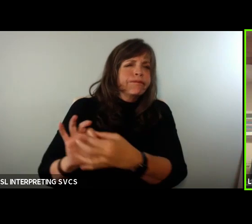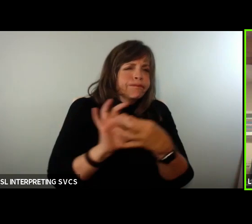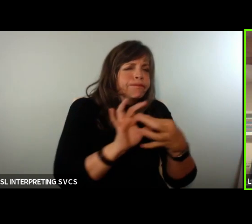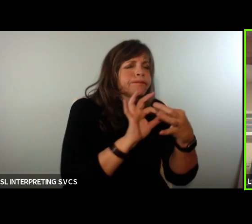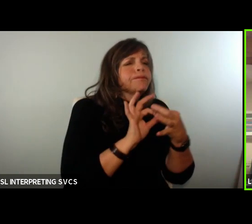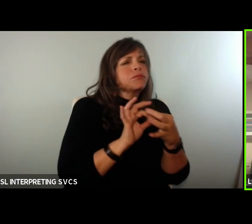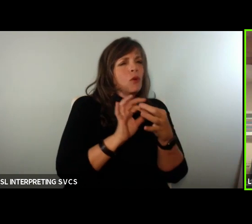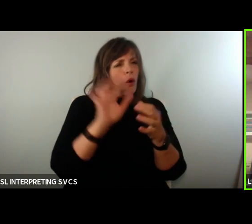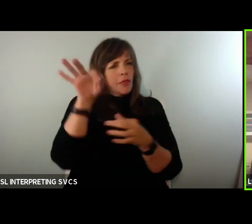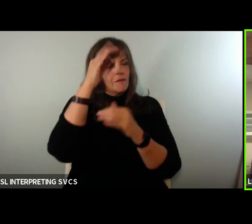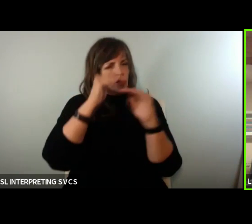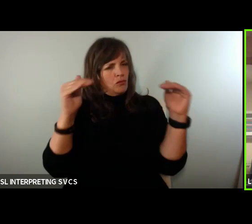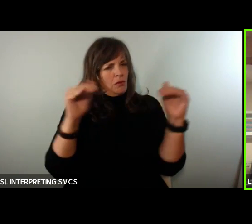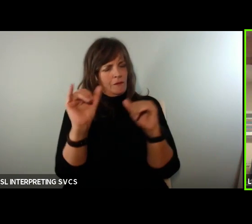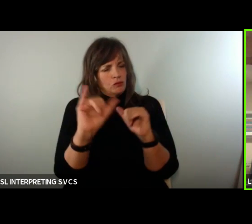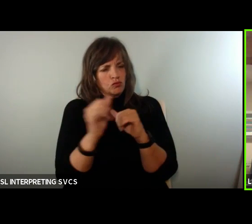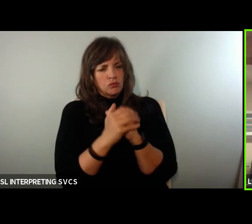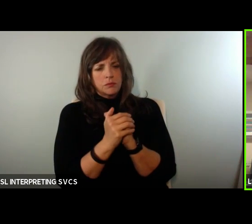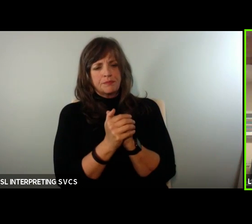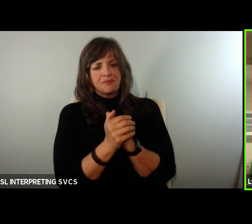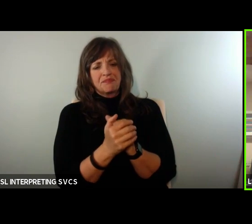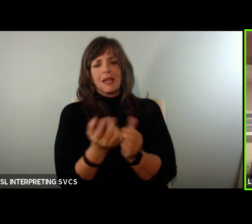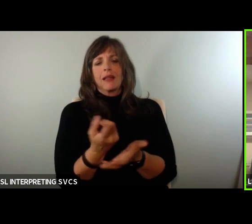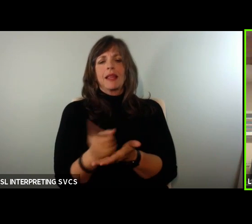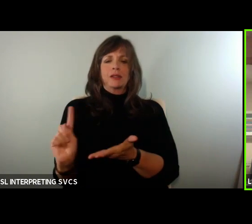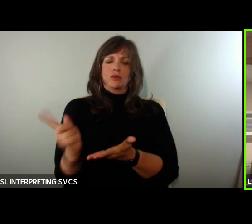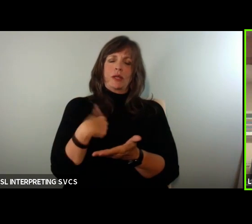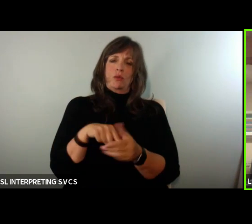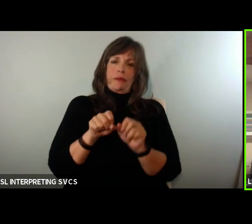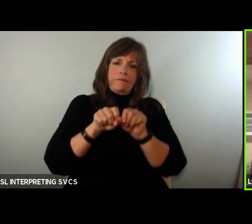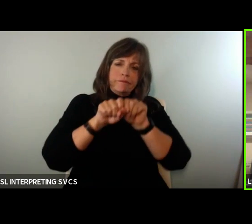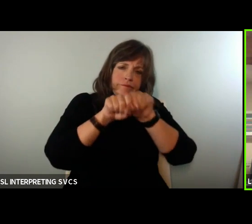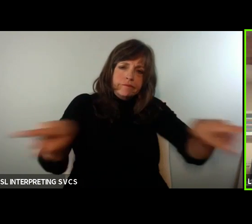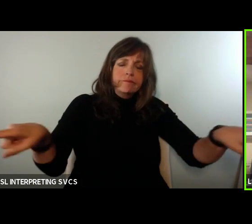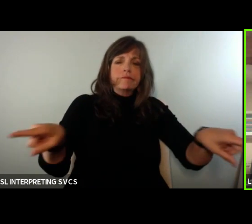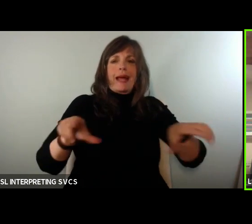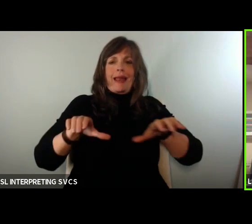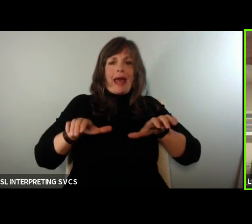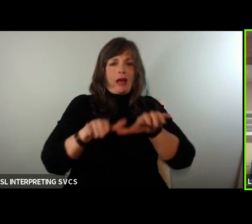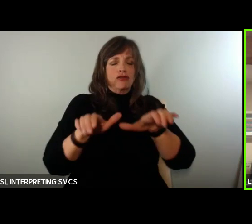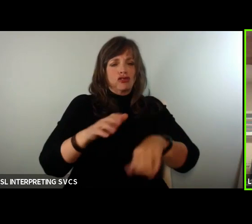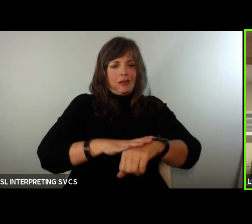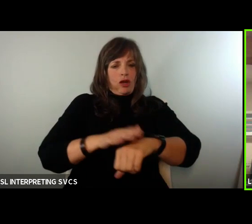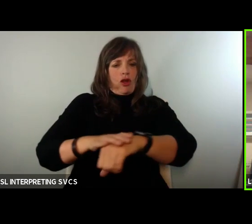Last Wednesday, TCG sent an action alert synchronized with other sister organizations.